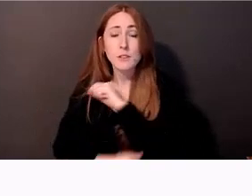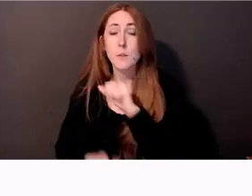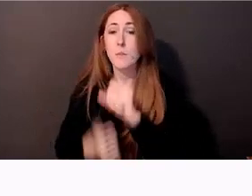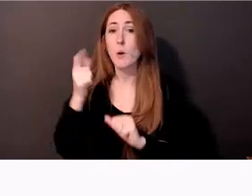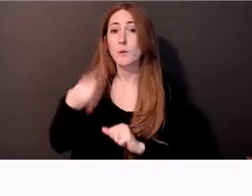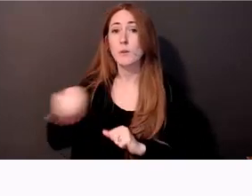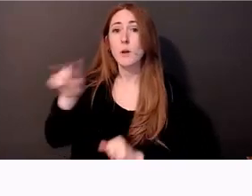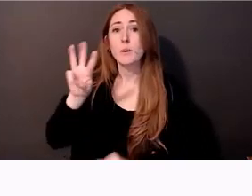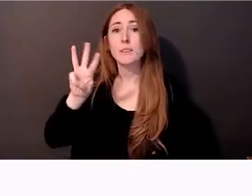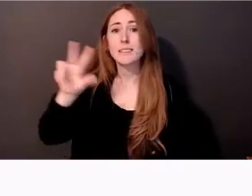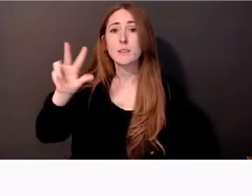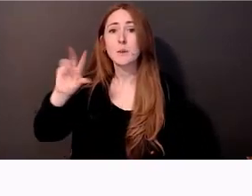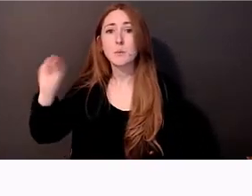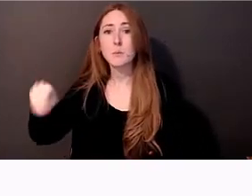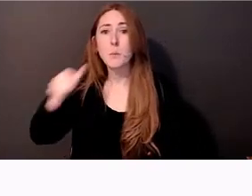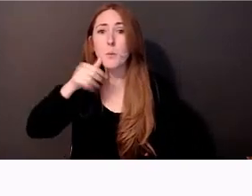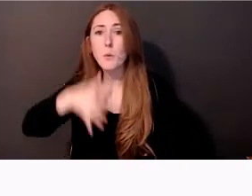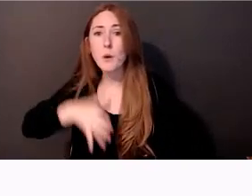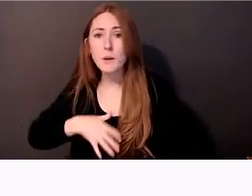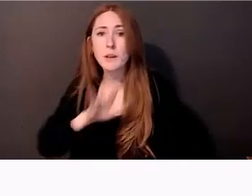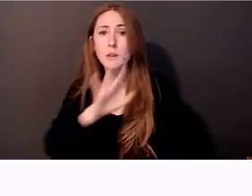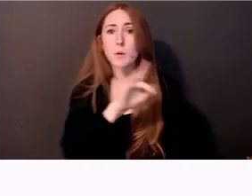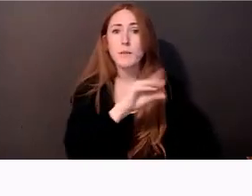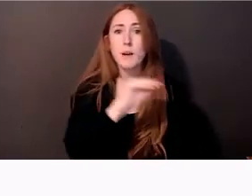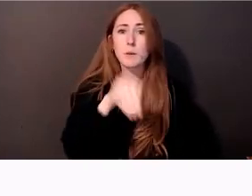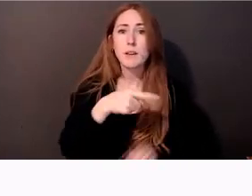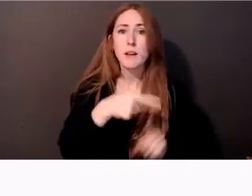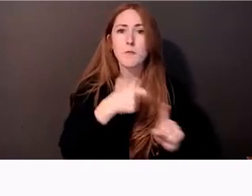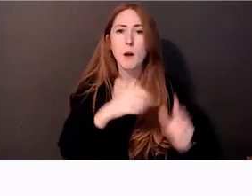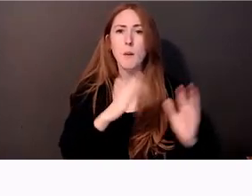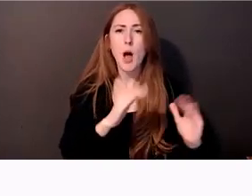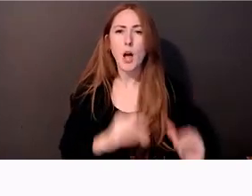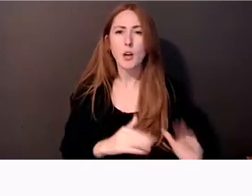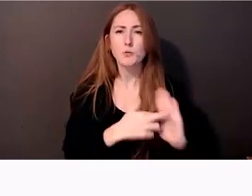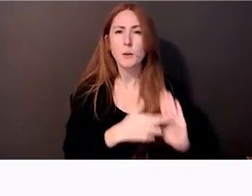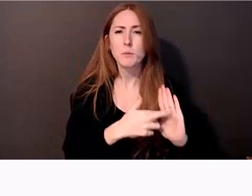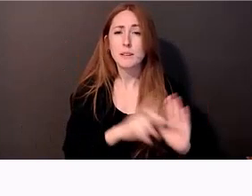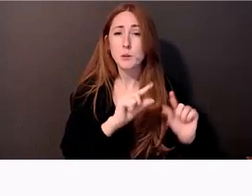25% come from underrepresented groups. And so all different mechanisms.